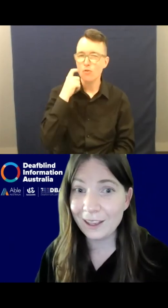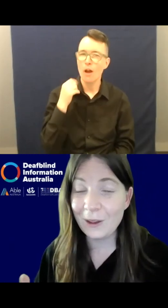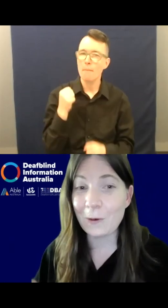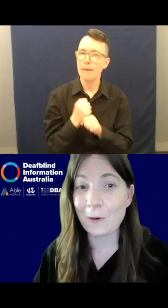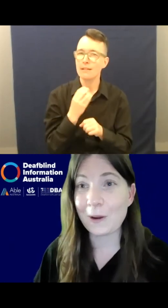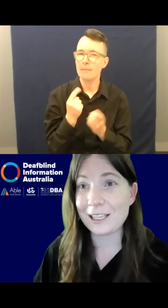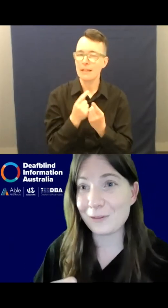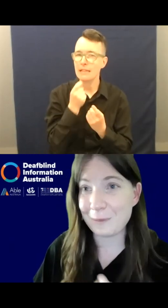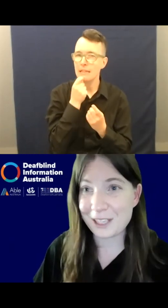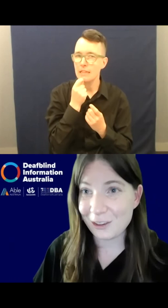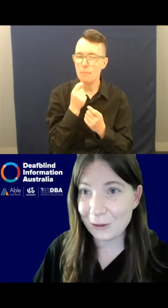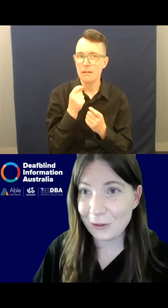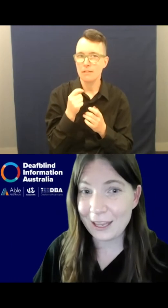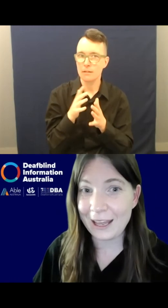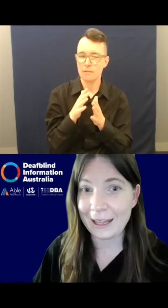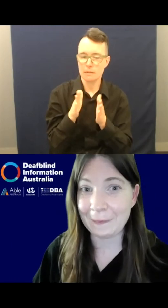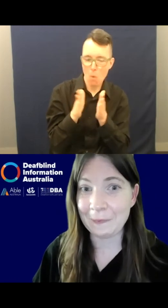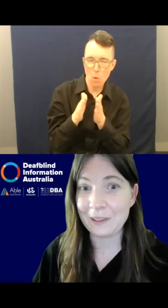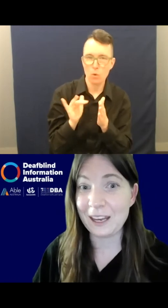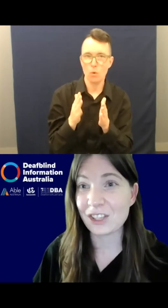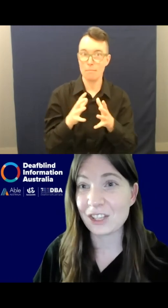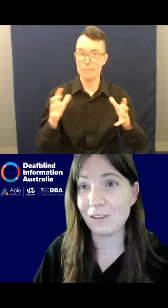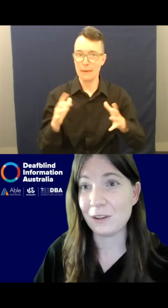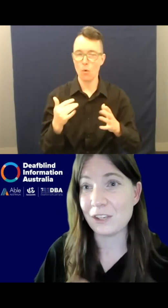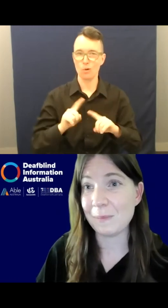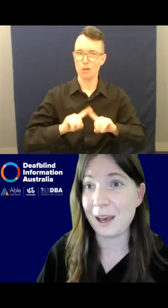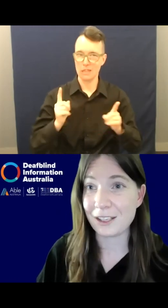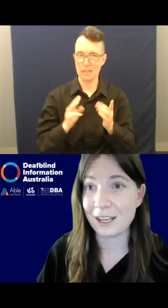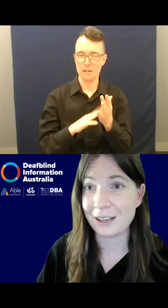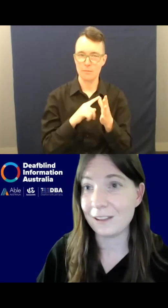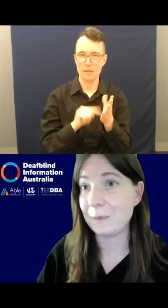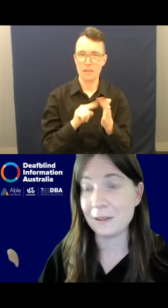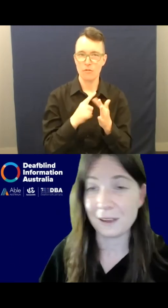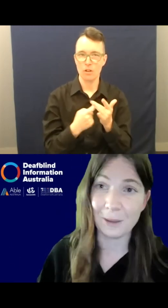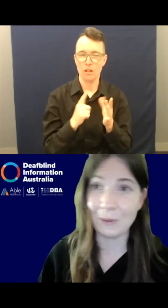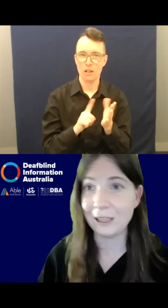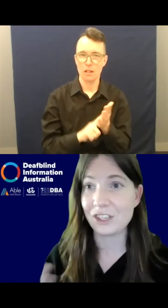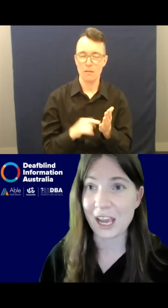or a different material can actually have a huge impact and the experience can completely change.